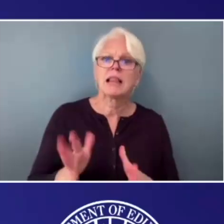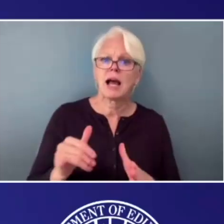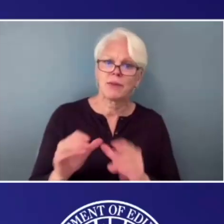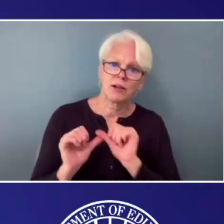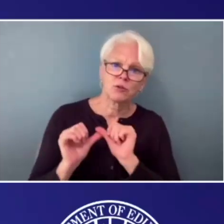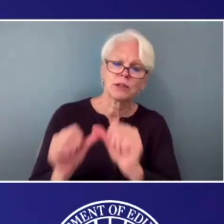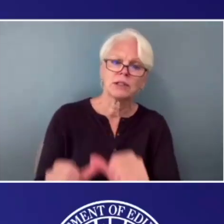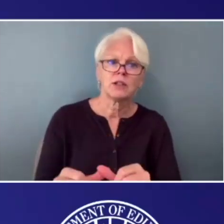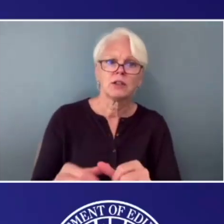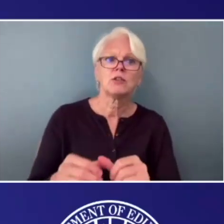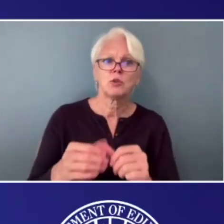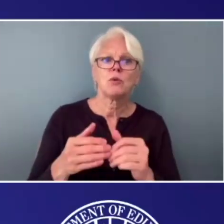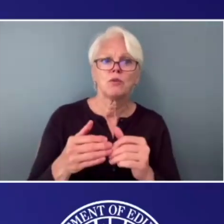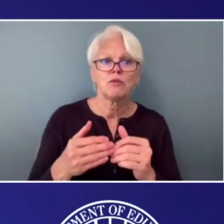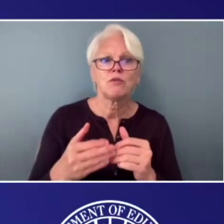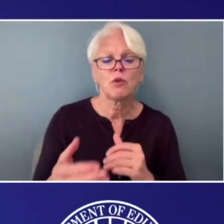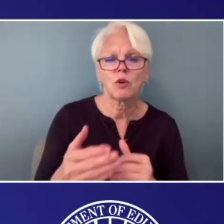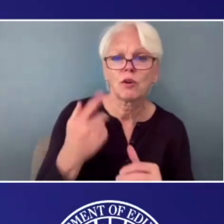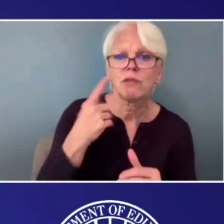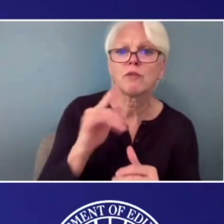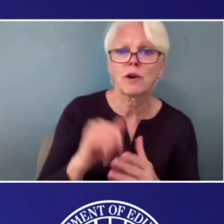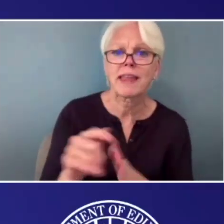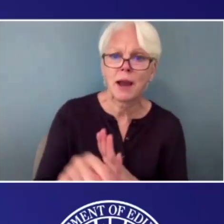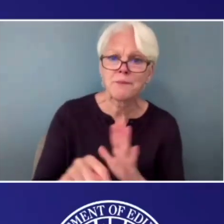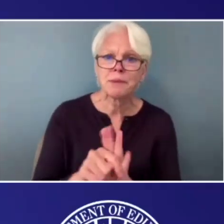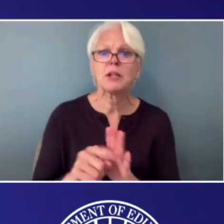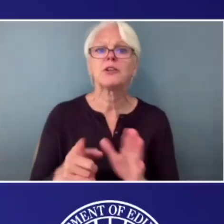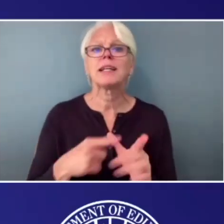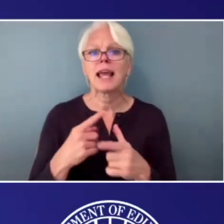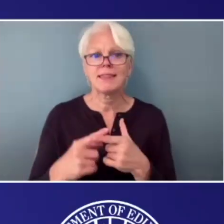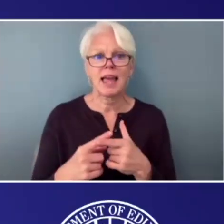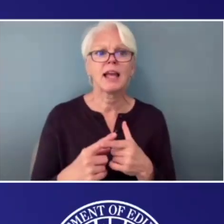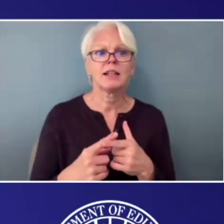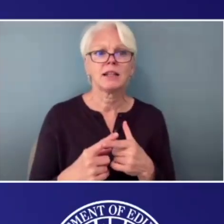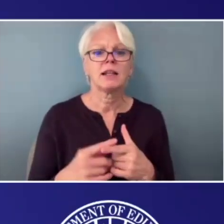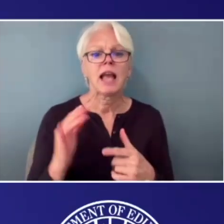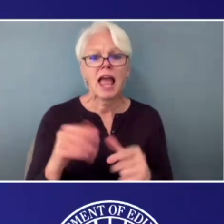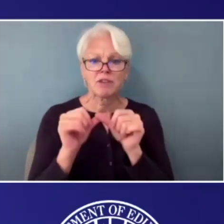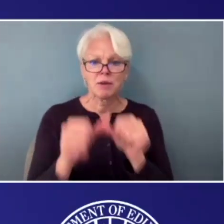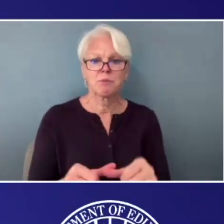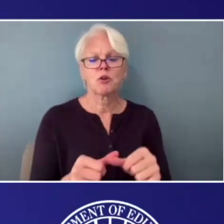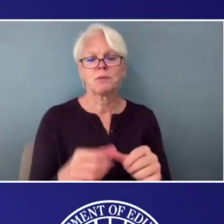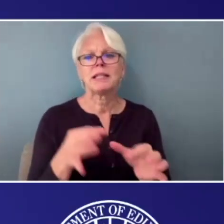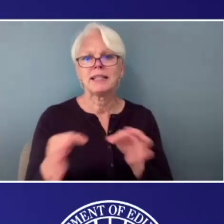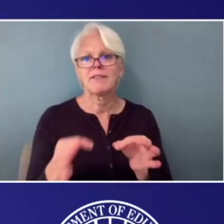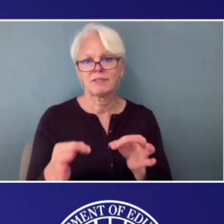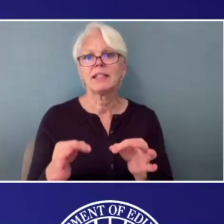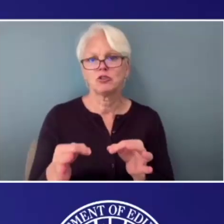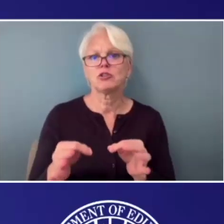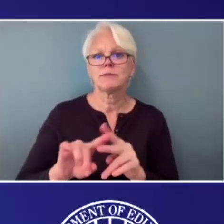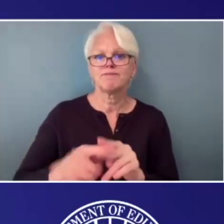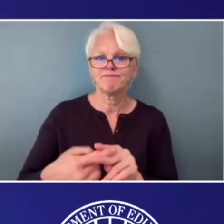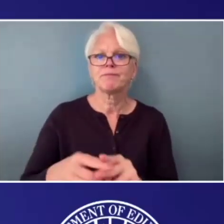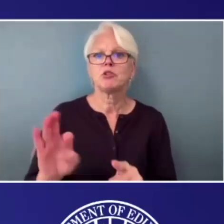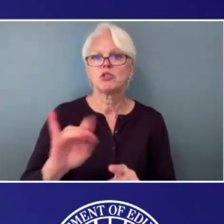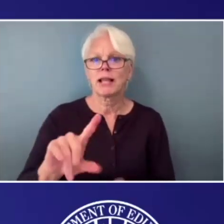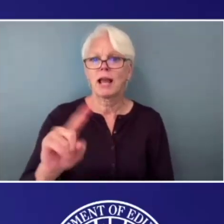for that, that period, and then have the permanent definition kick in, in -- on July 1, 27.